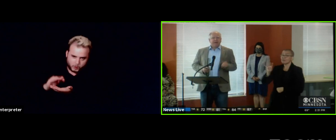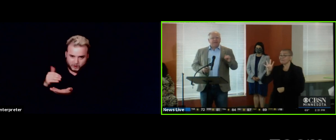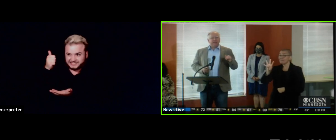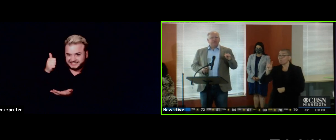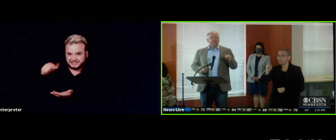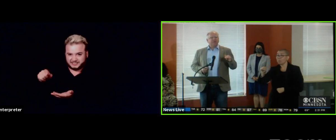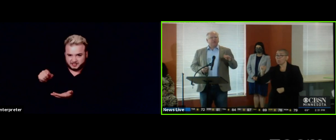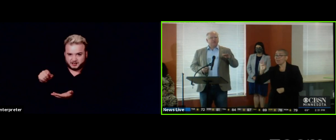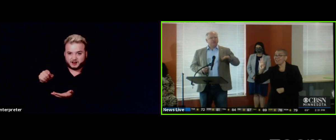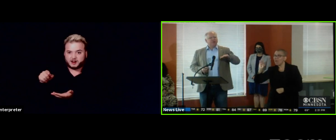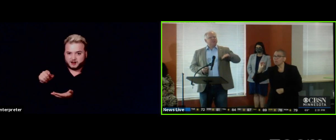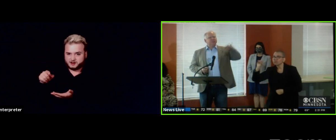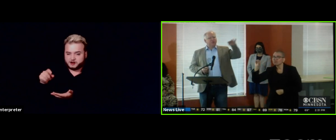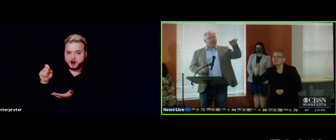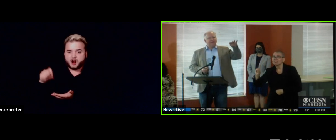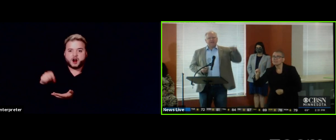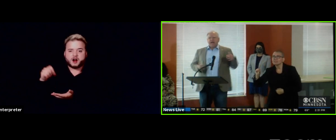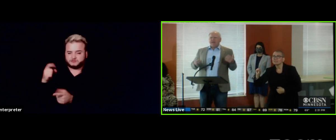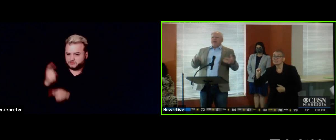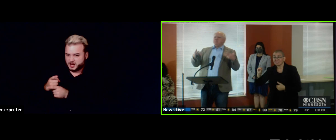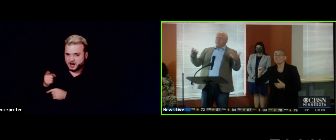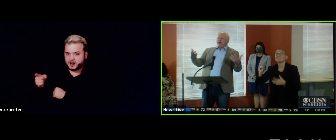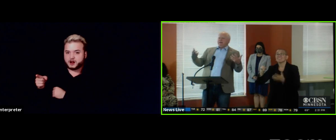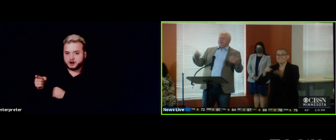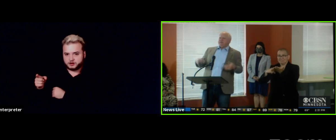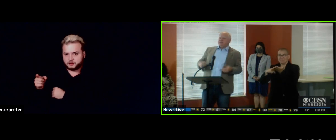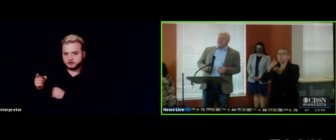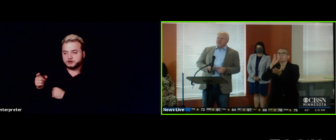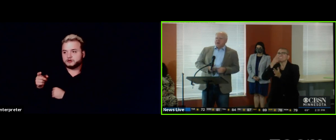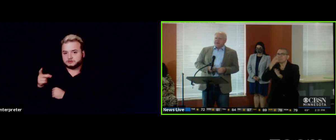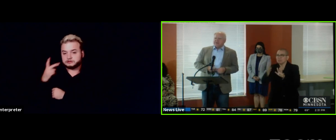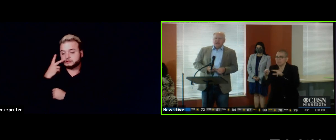I think you see where you start to see trends and that's what modeling does gives you trends